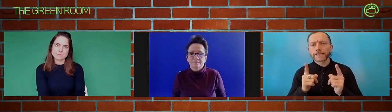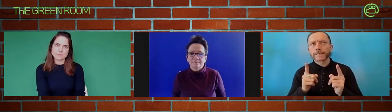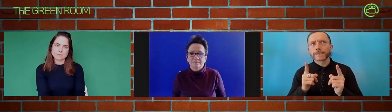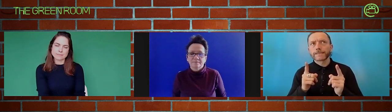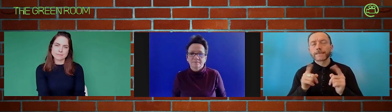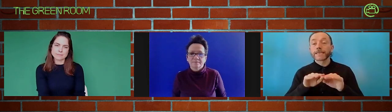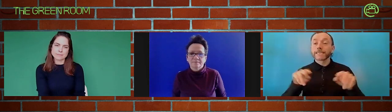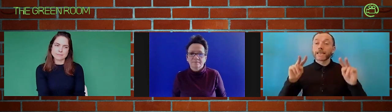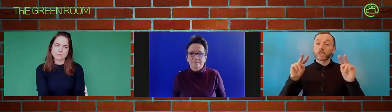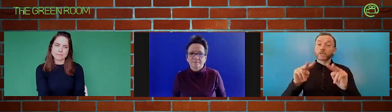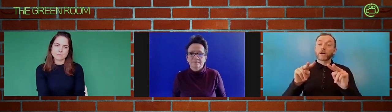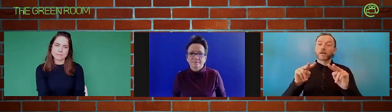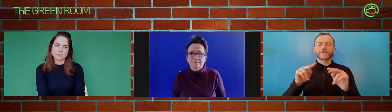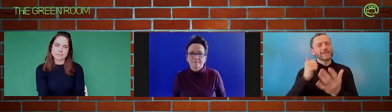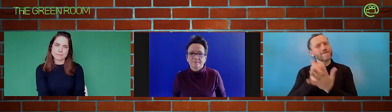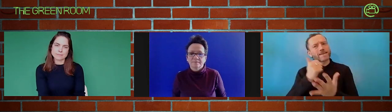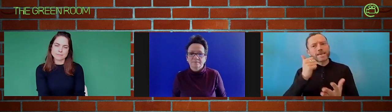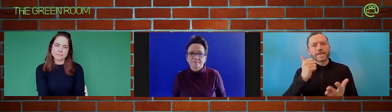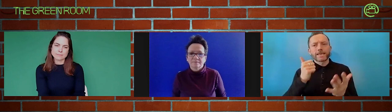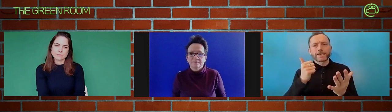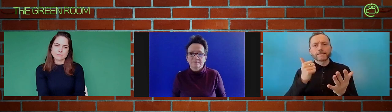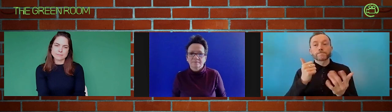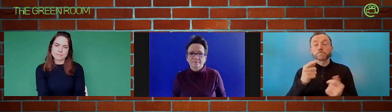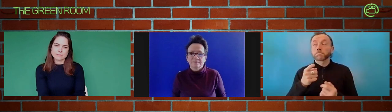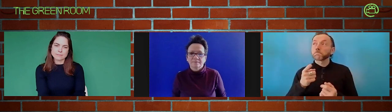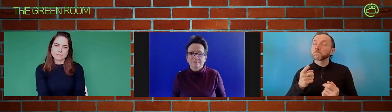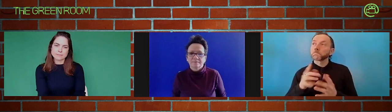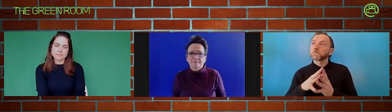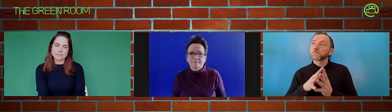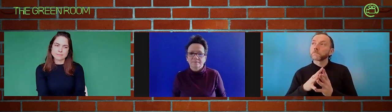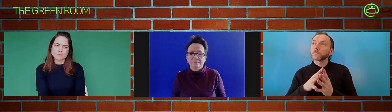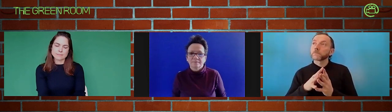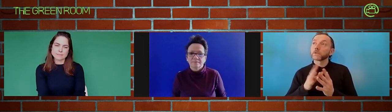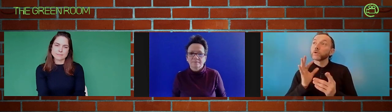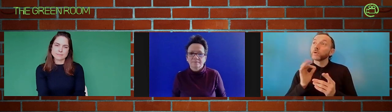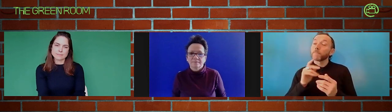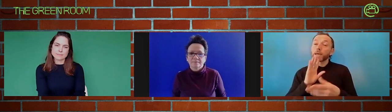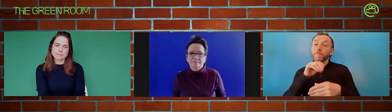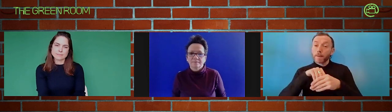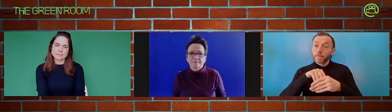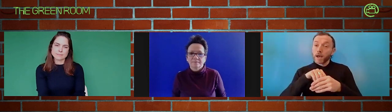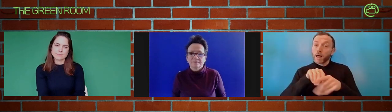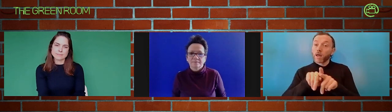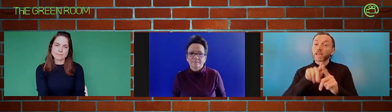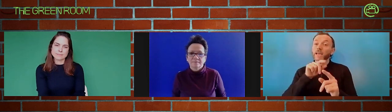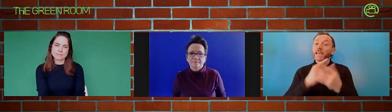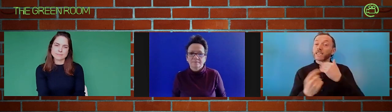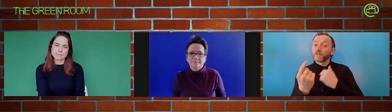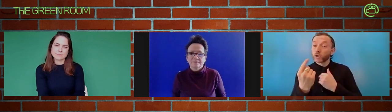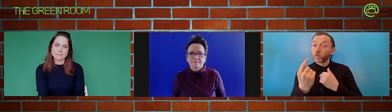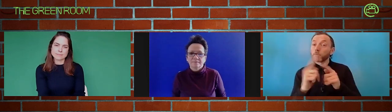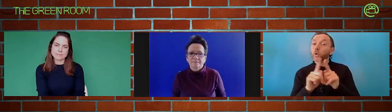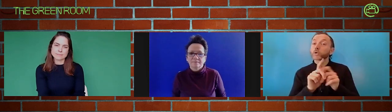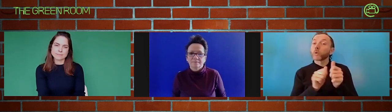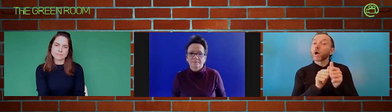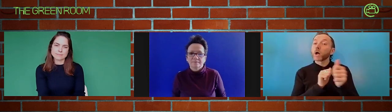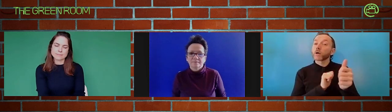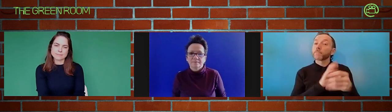It's fantastic and you can be an individual member, but also you can be a company member. So, maybe Hot Coals, DH,